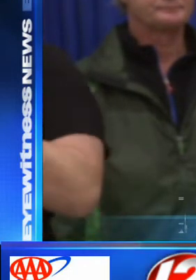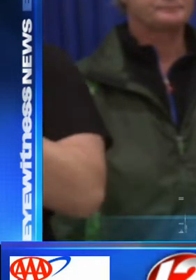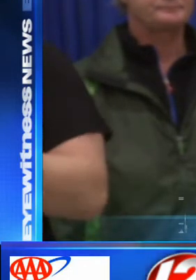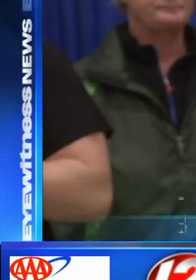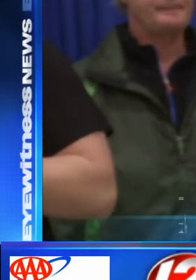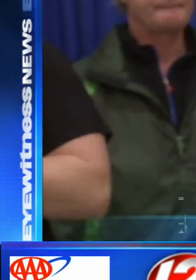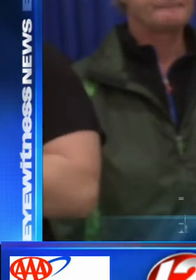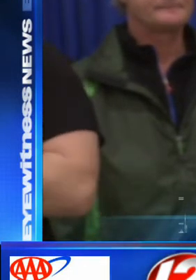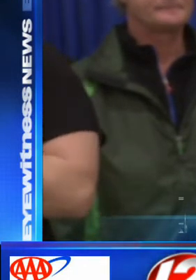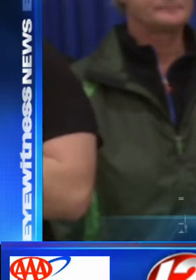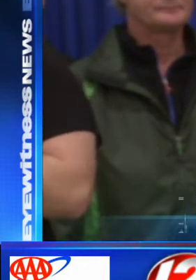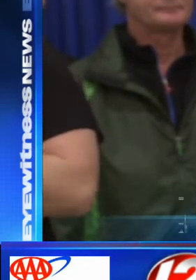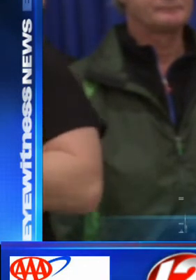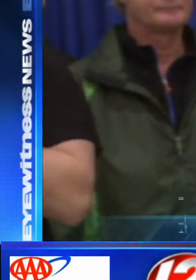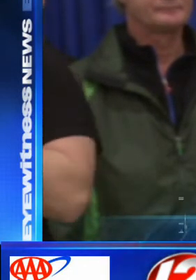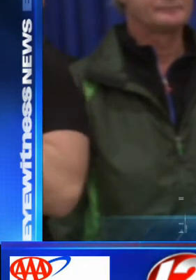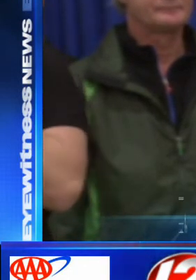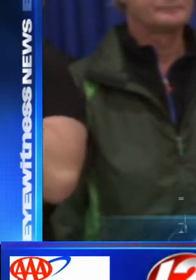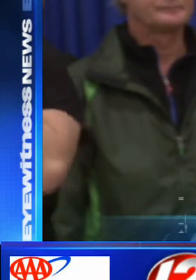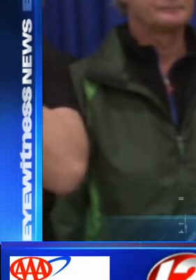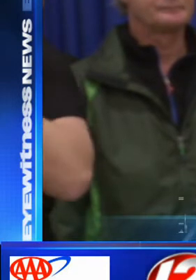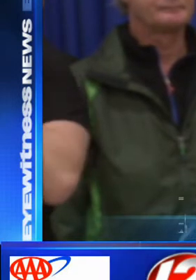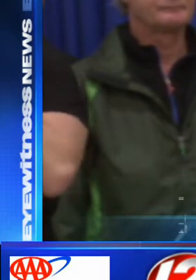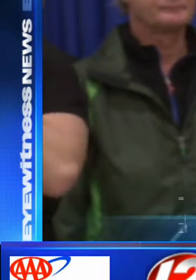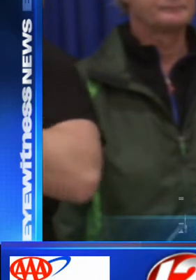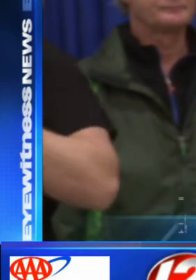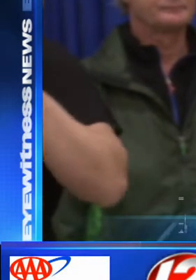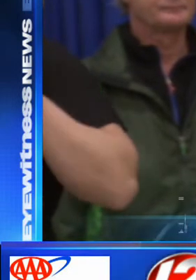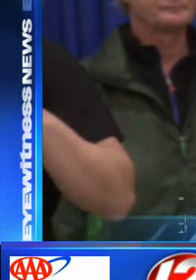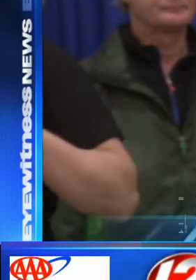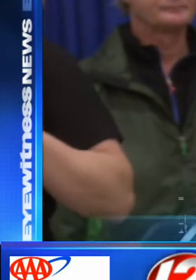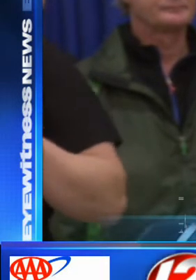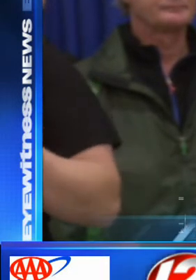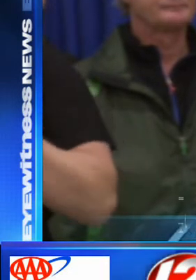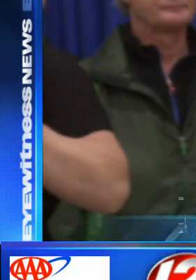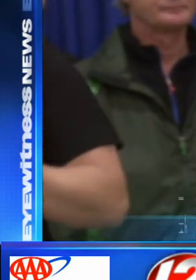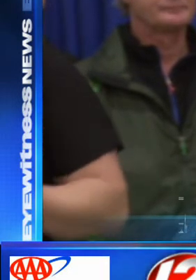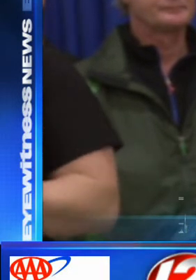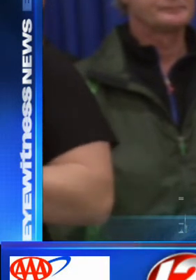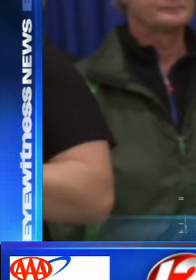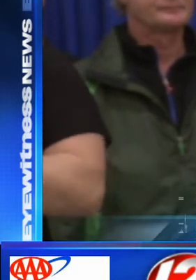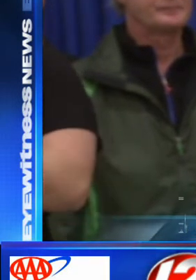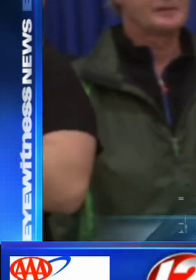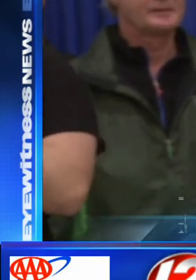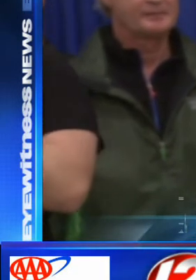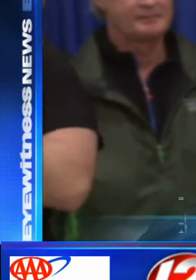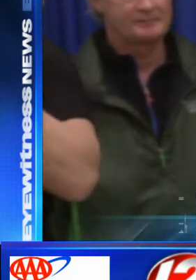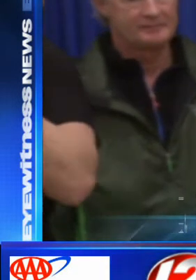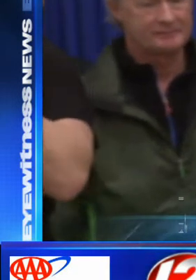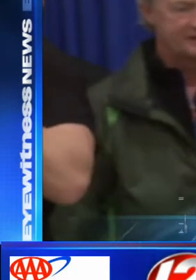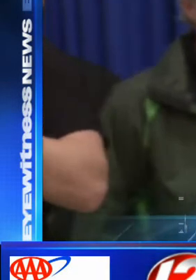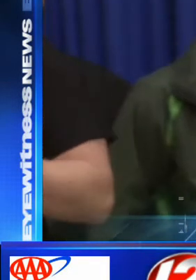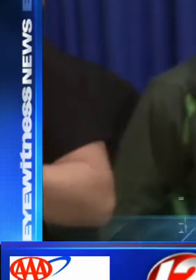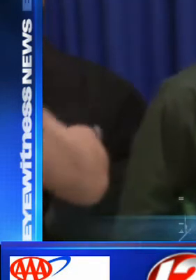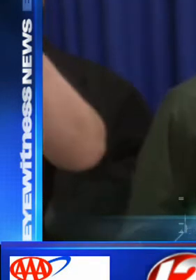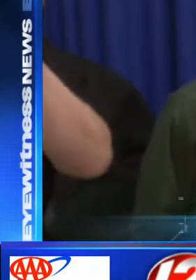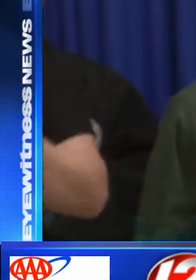THE GROUND WORKING WITH THE DPW PERSONNEL, WORKING WITH THE STATE POLICE, THE NATIONAL GUARD, THE DOT TO GET OUR CUSTOMERS AND CITIZENS OF RHODE ISLAND BACK IN SERVICE AS SOON